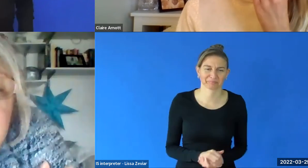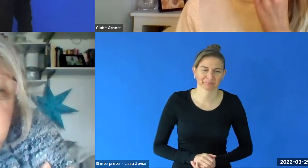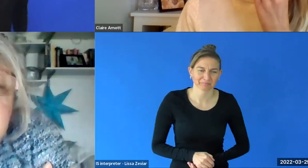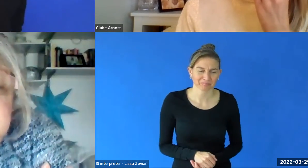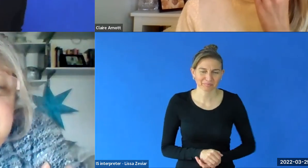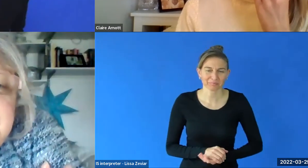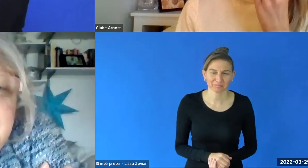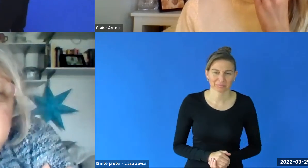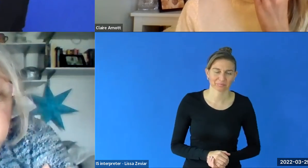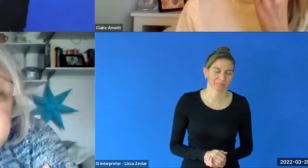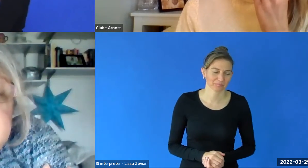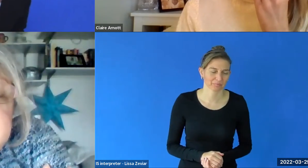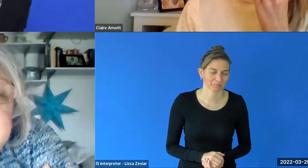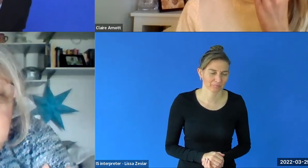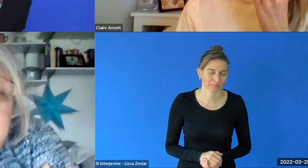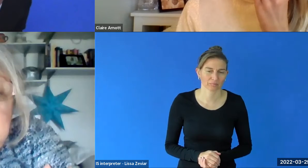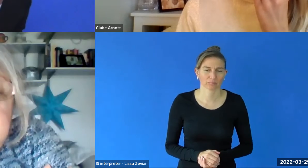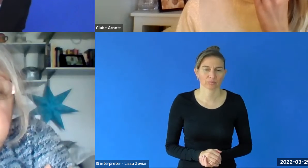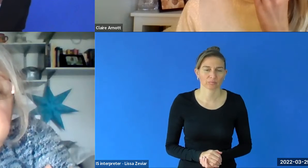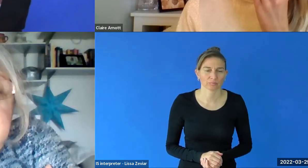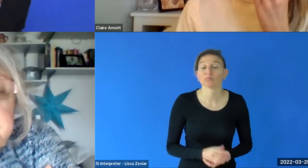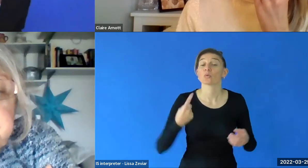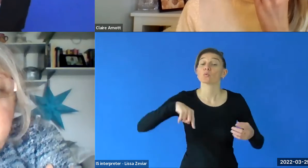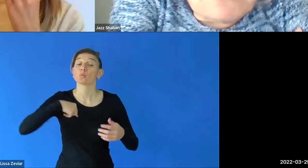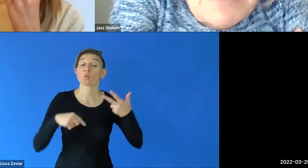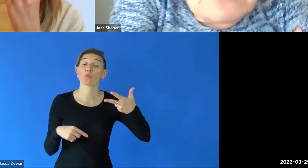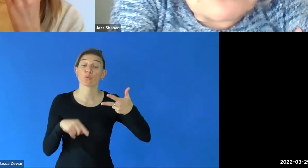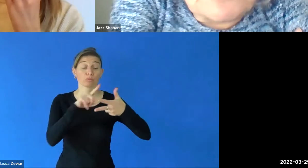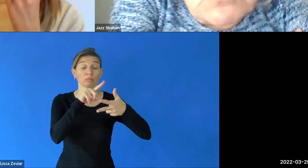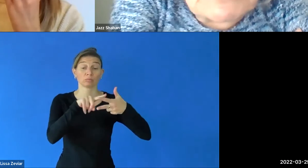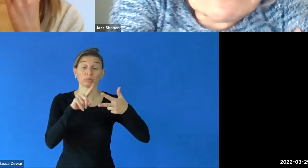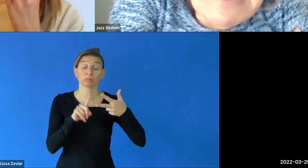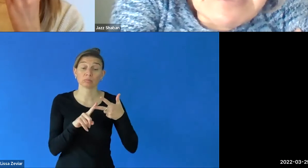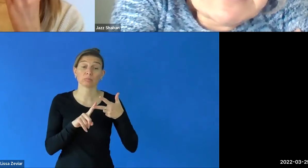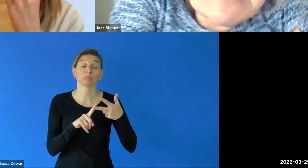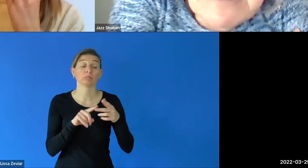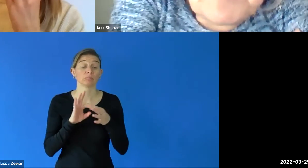Our key takeaways were around supporting and enabling OPDs